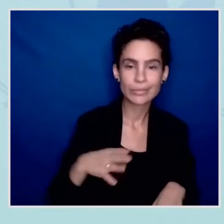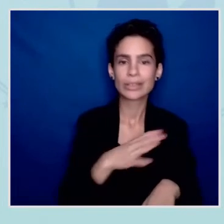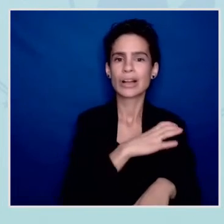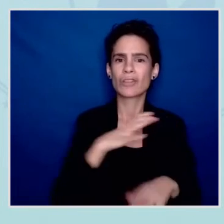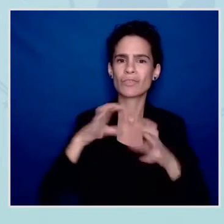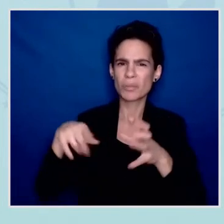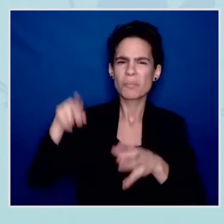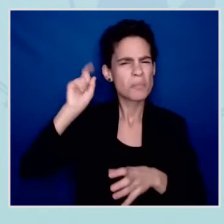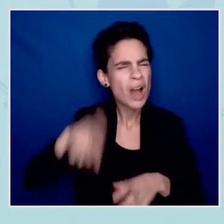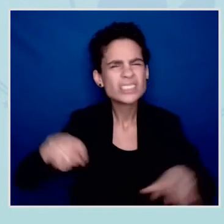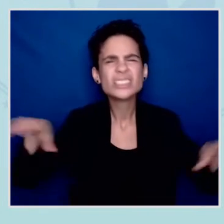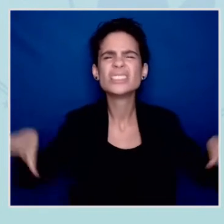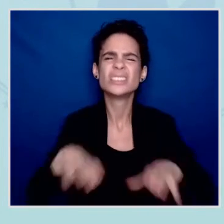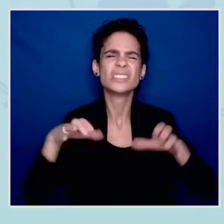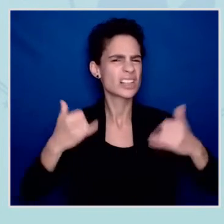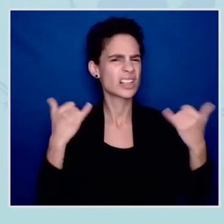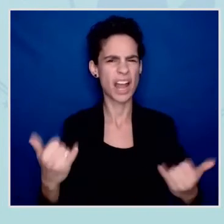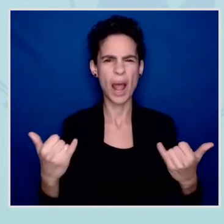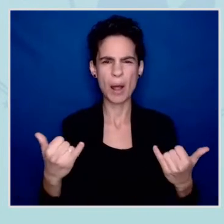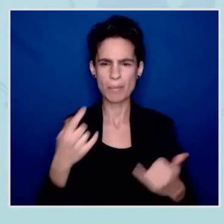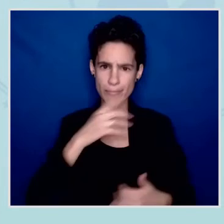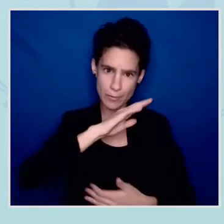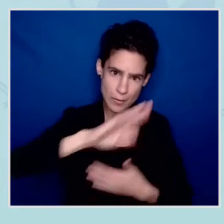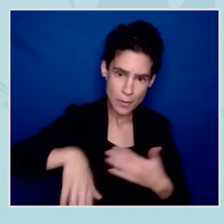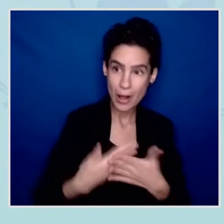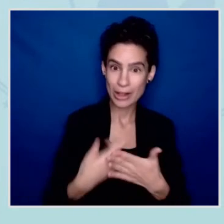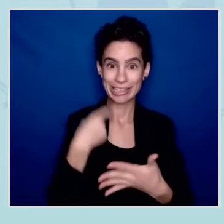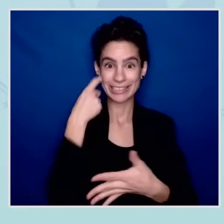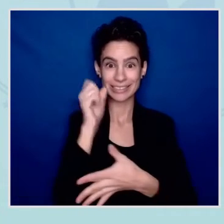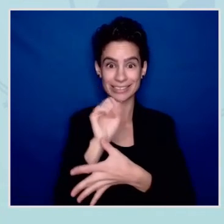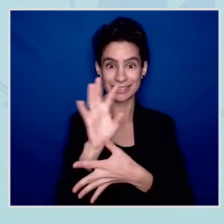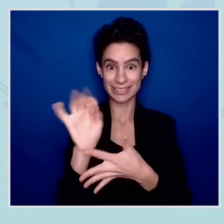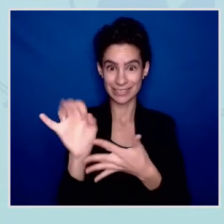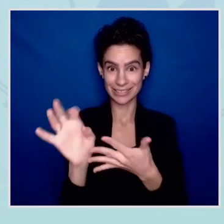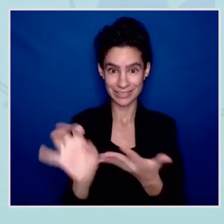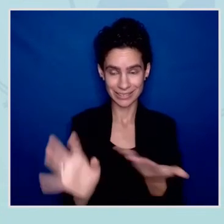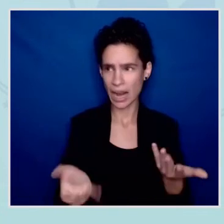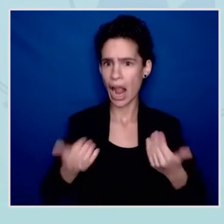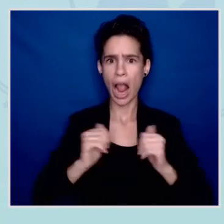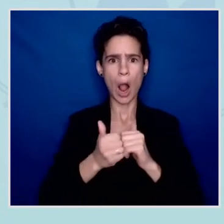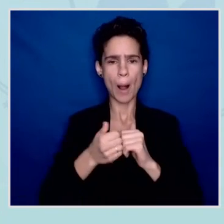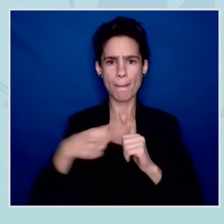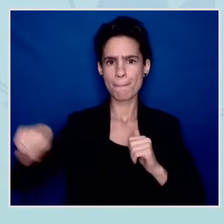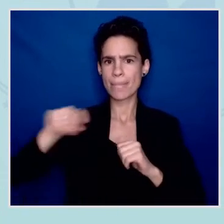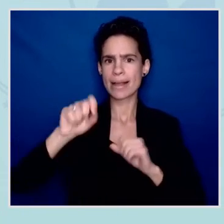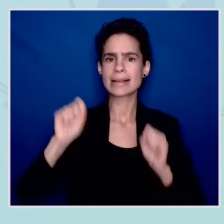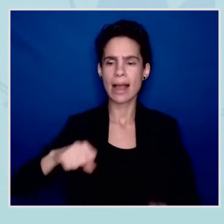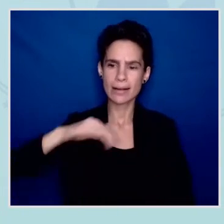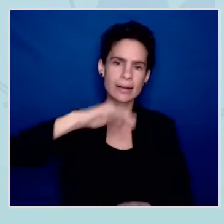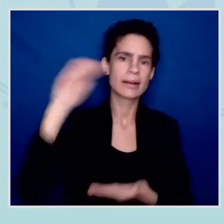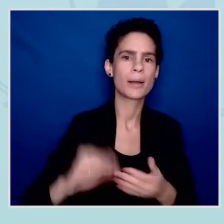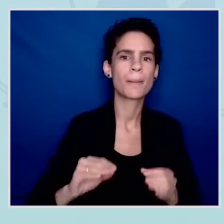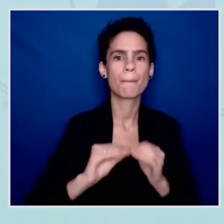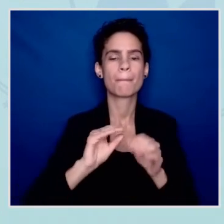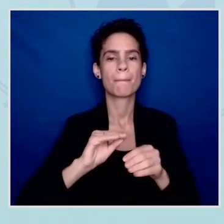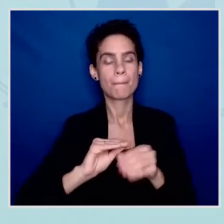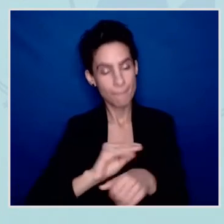UNEQUAL ECONOMIC JOBS CRISIS IN MODERN HISTORY.